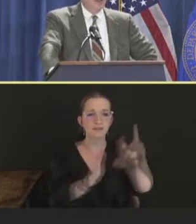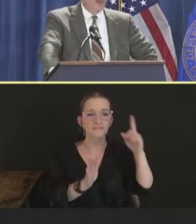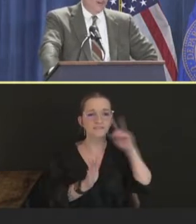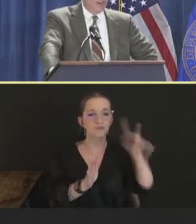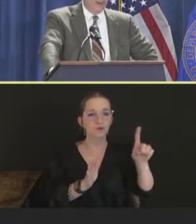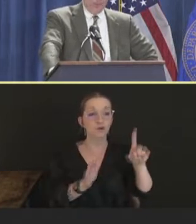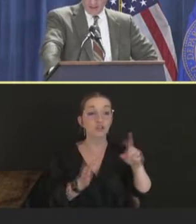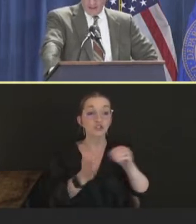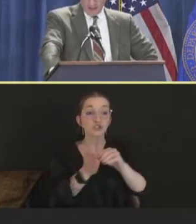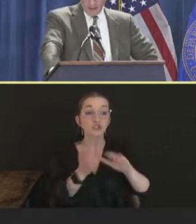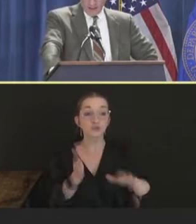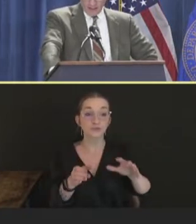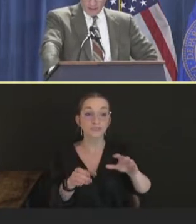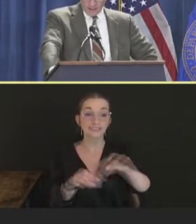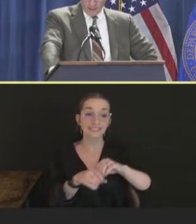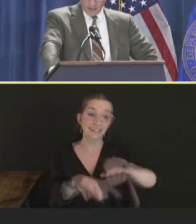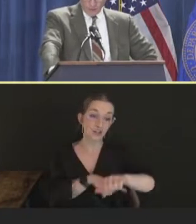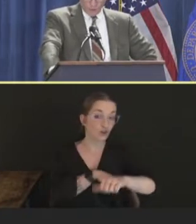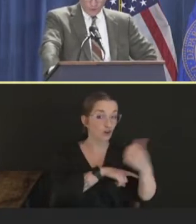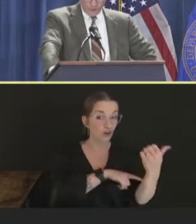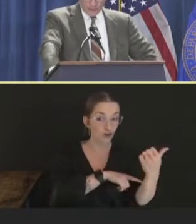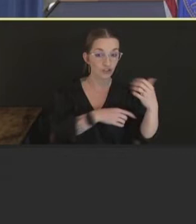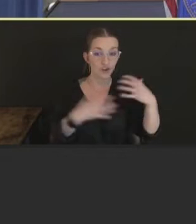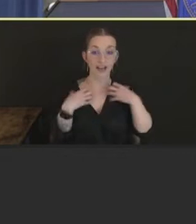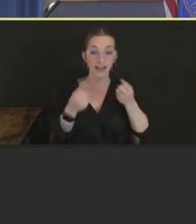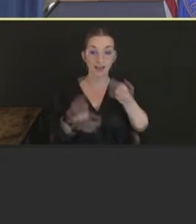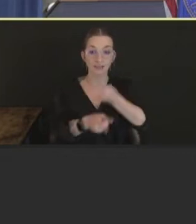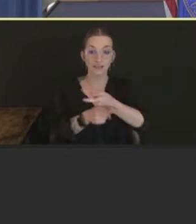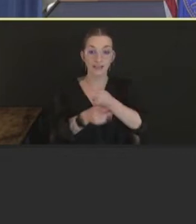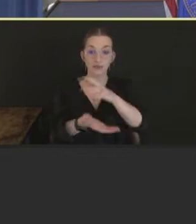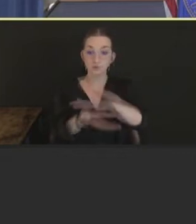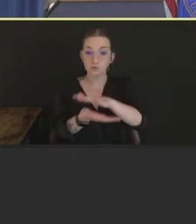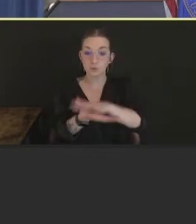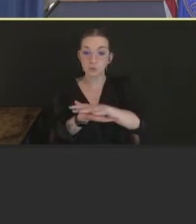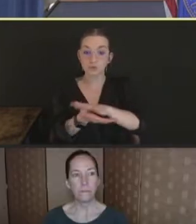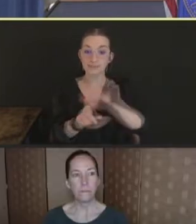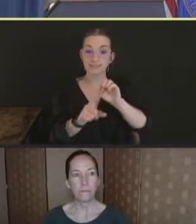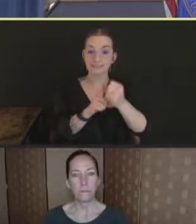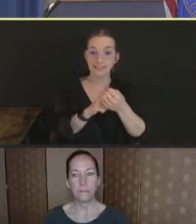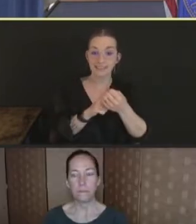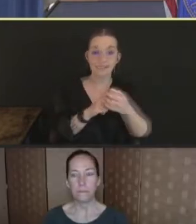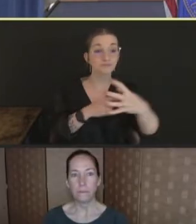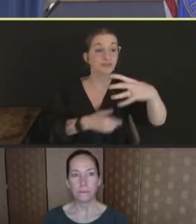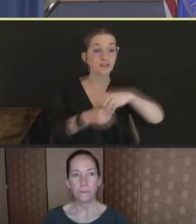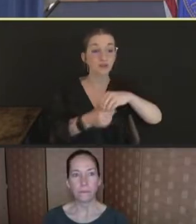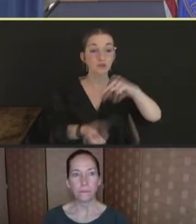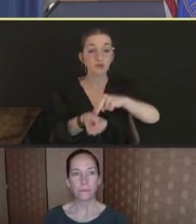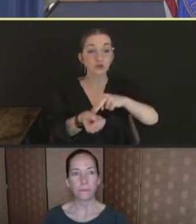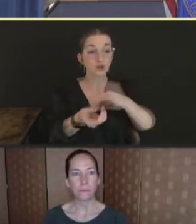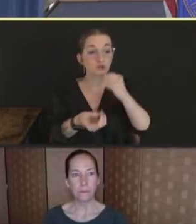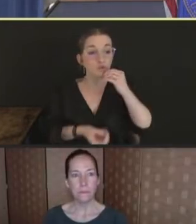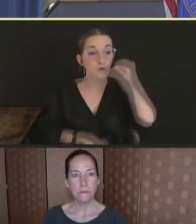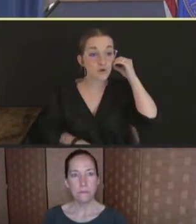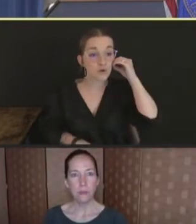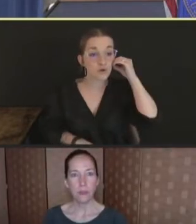other health care schools or settings. And this would include nursing home aides, community health workers, et cetera.